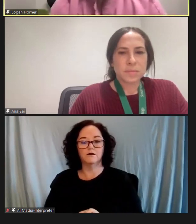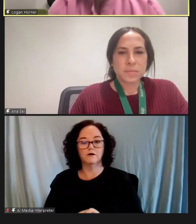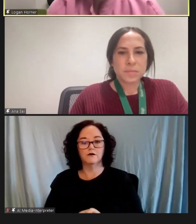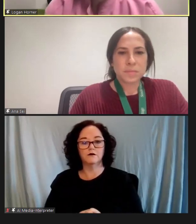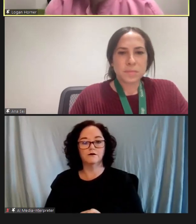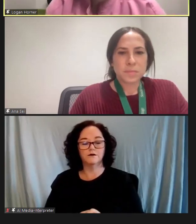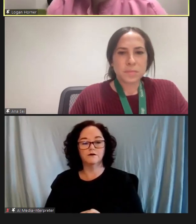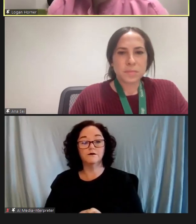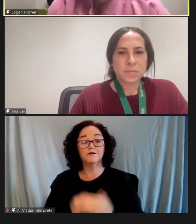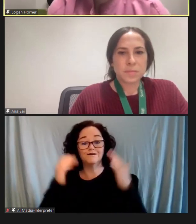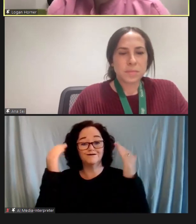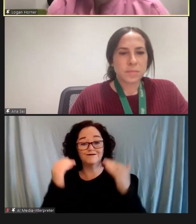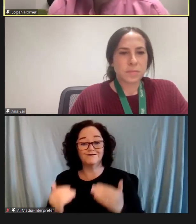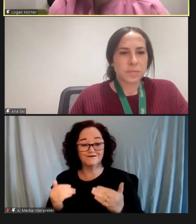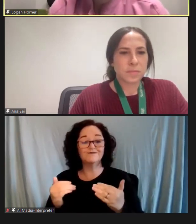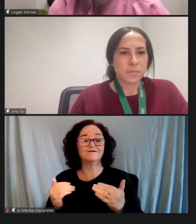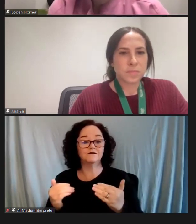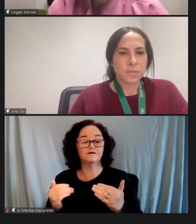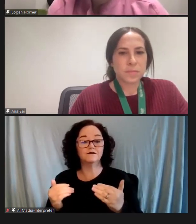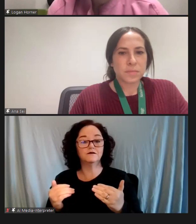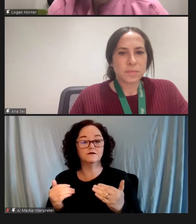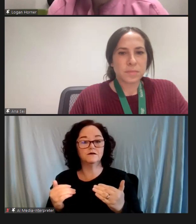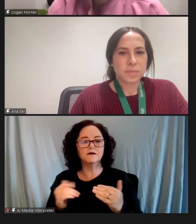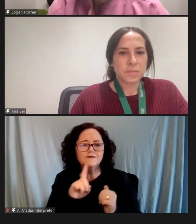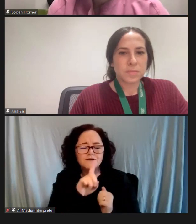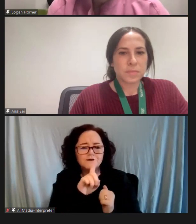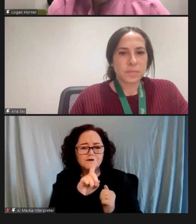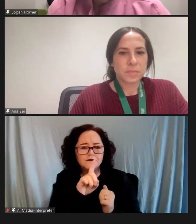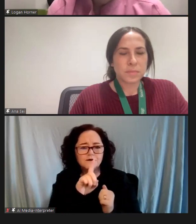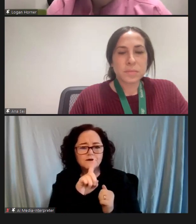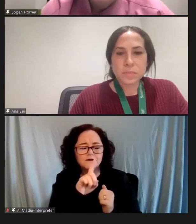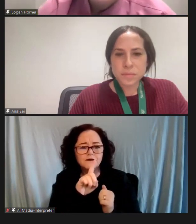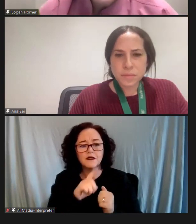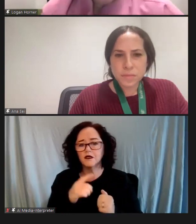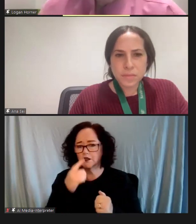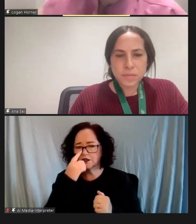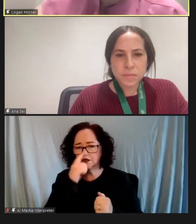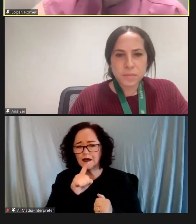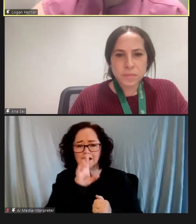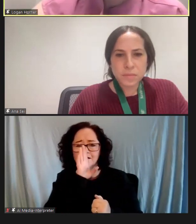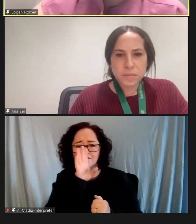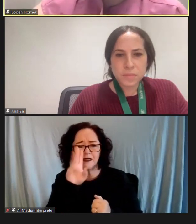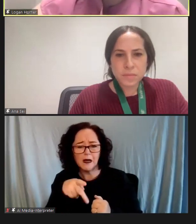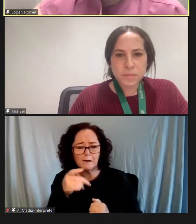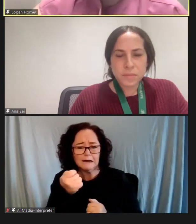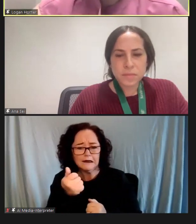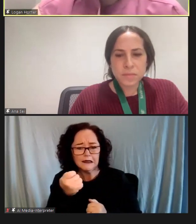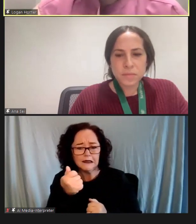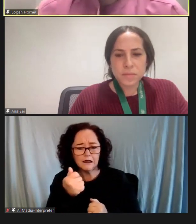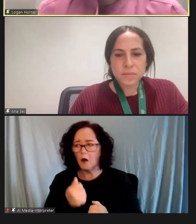go over is could you could you speak up